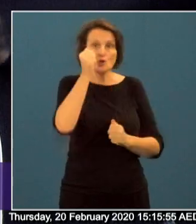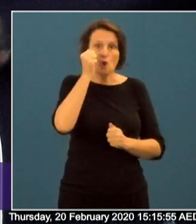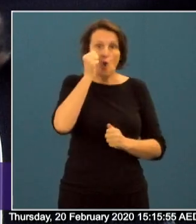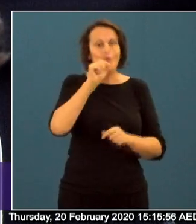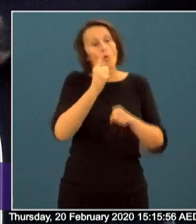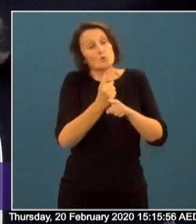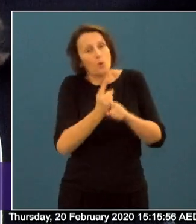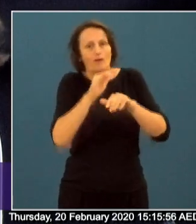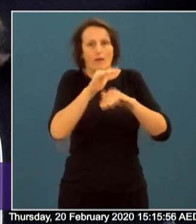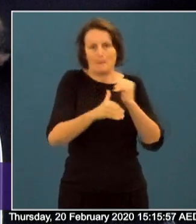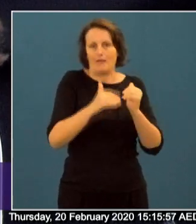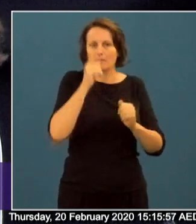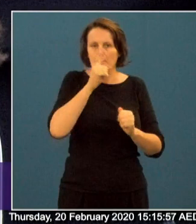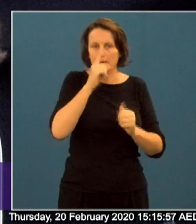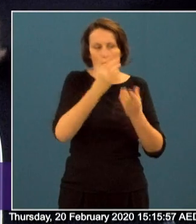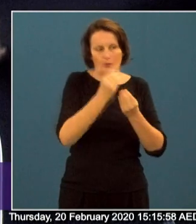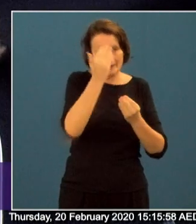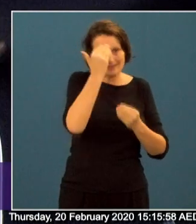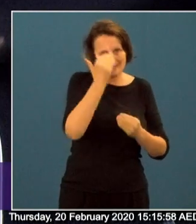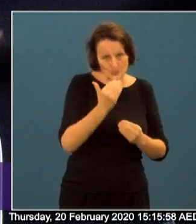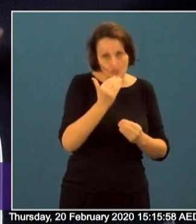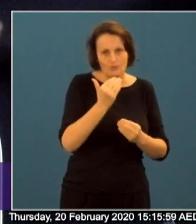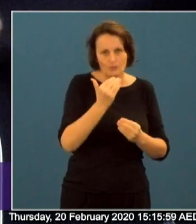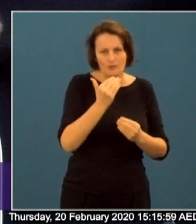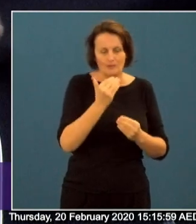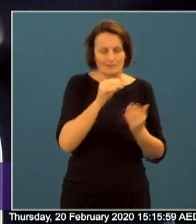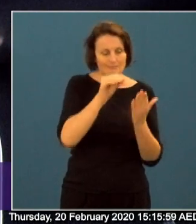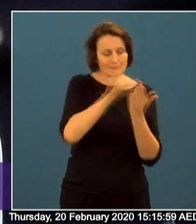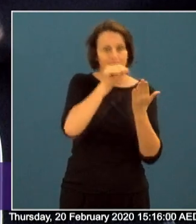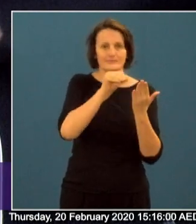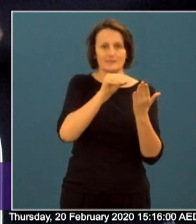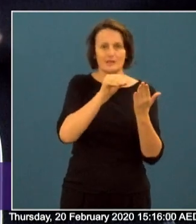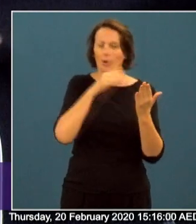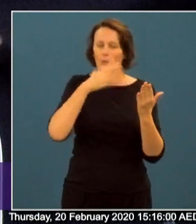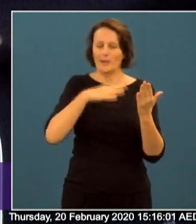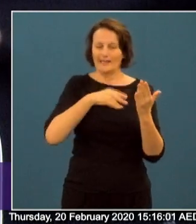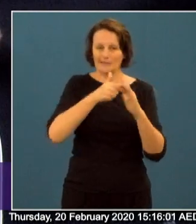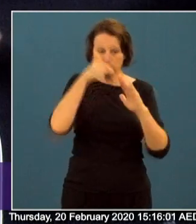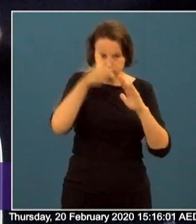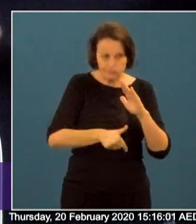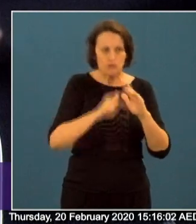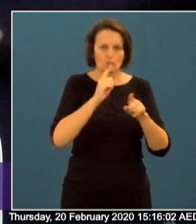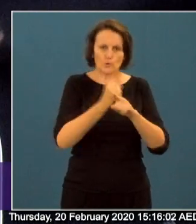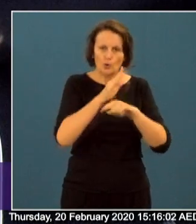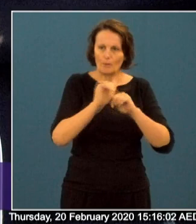we need to consider the needs of intellectual disability. I think we need to embed attitudes, values and skills